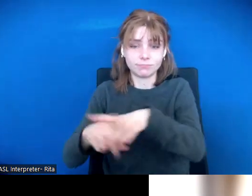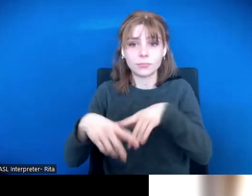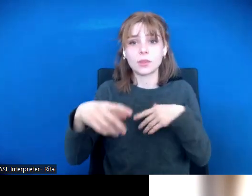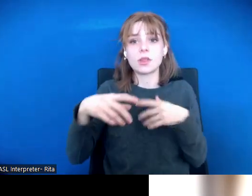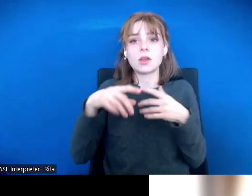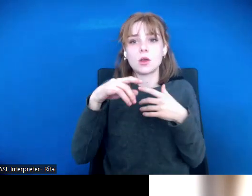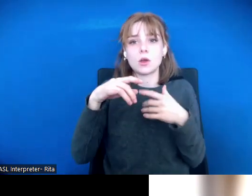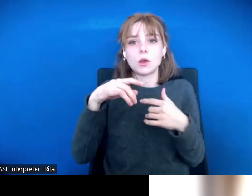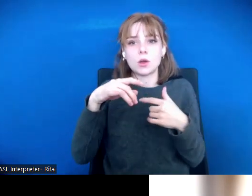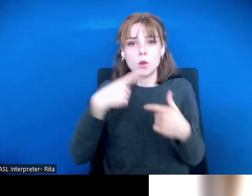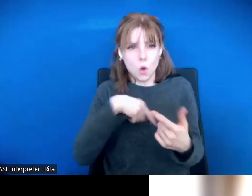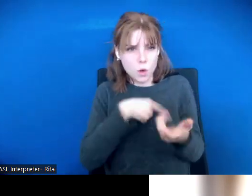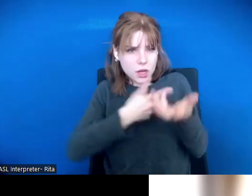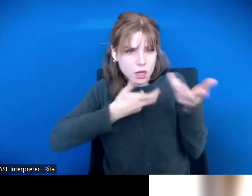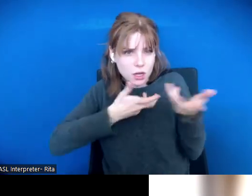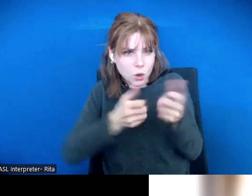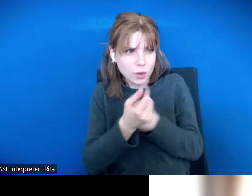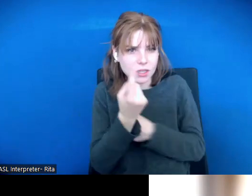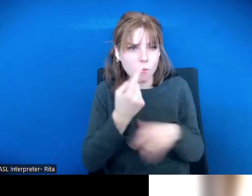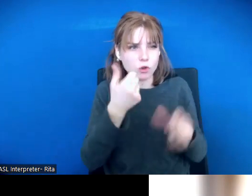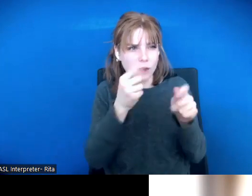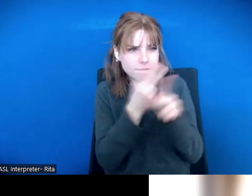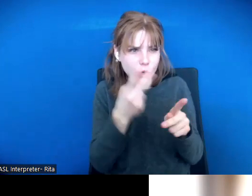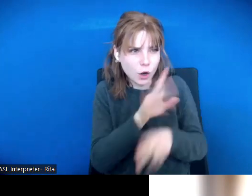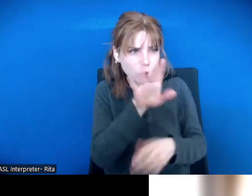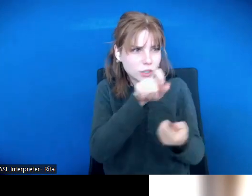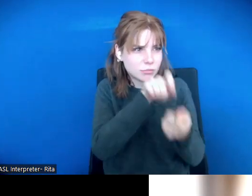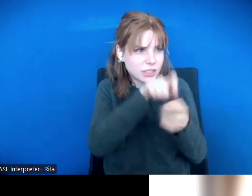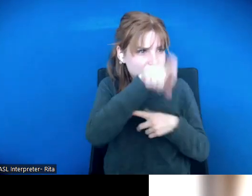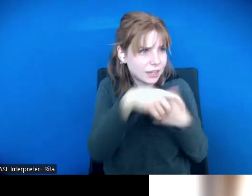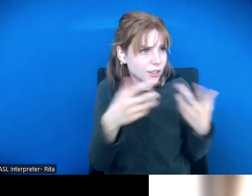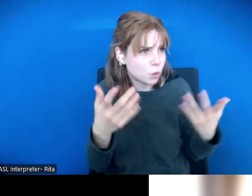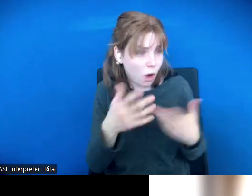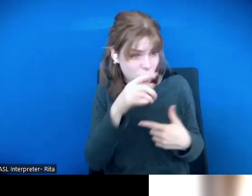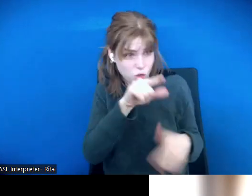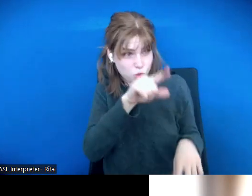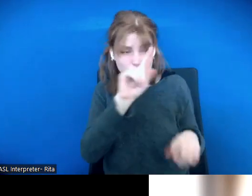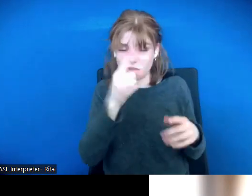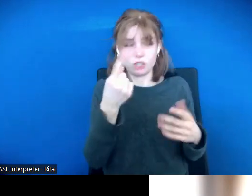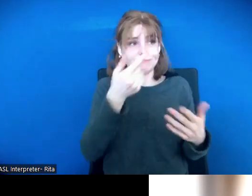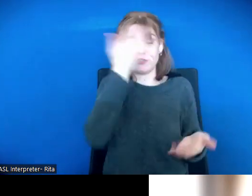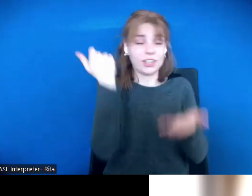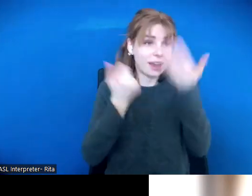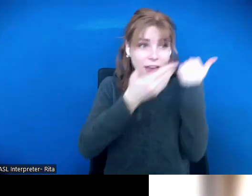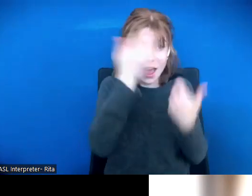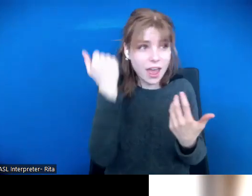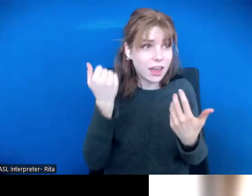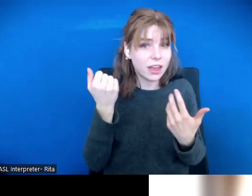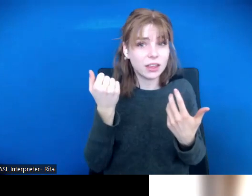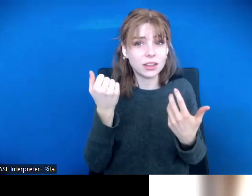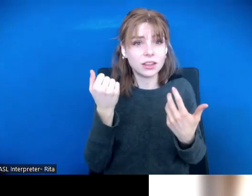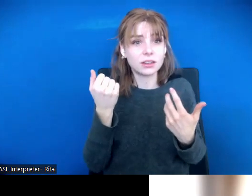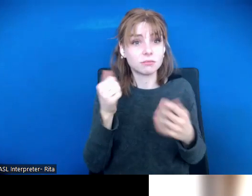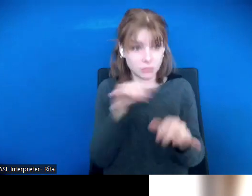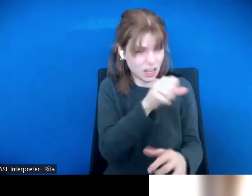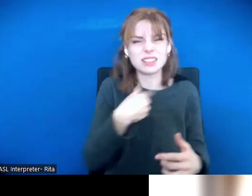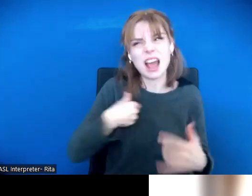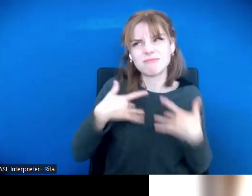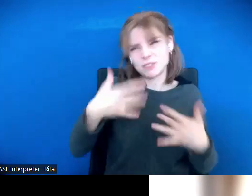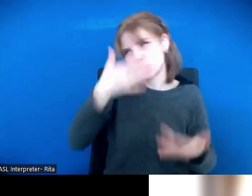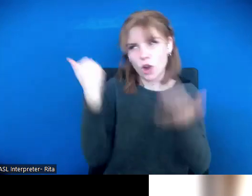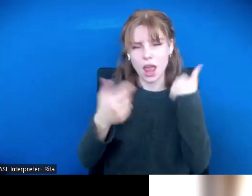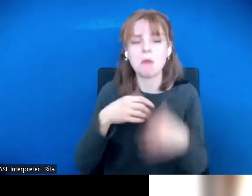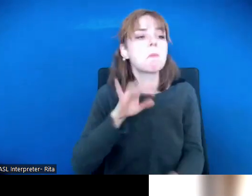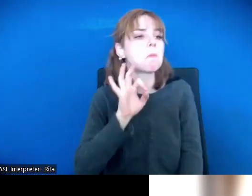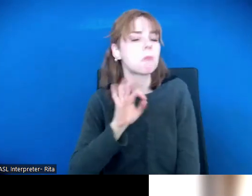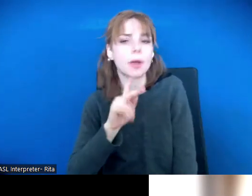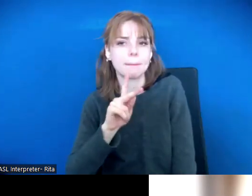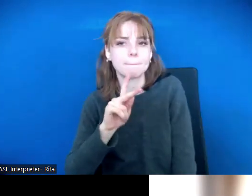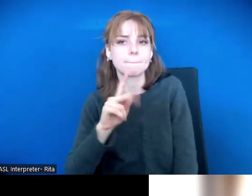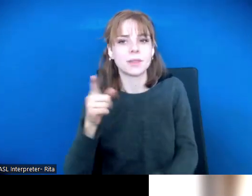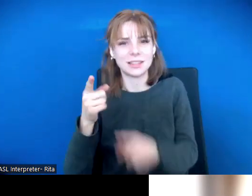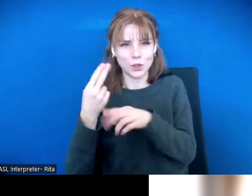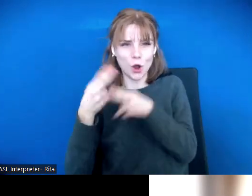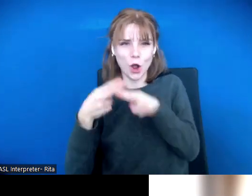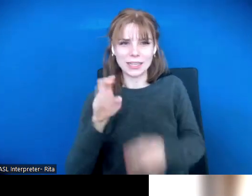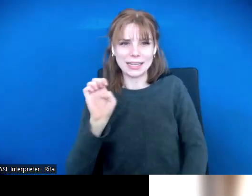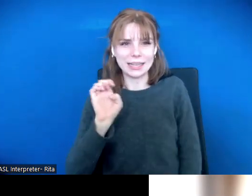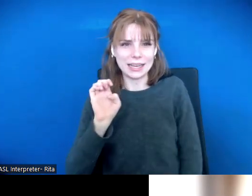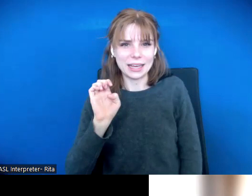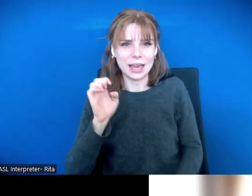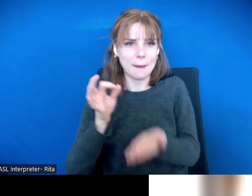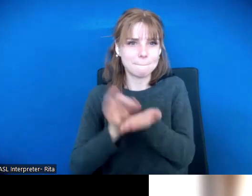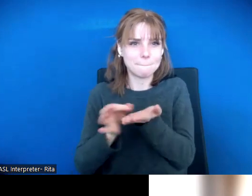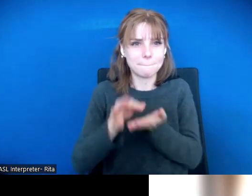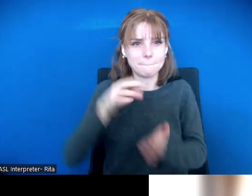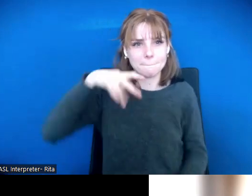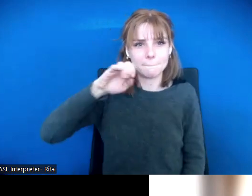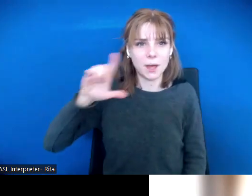privately feed themselves. This will give that caregiver a chance to do something else, some other chores. And then this person doesn't have that dependence on someone else to feed them. For the right person, this is an amazing tool. A couple of other things we have here. Medication reminders are a huge issue we